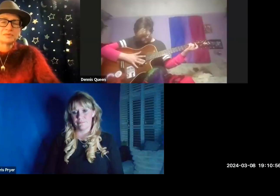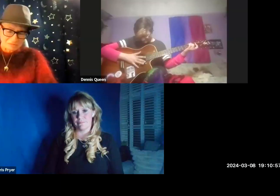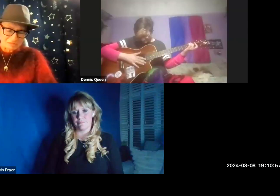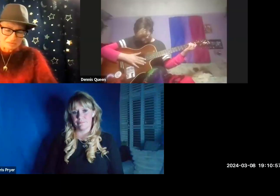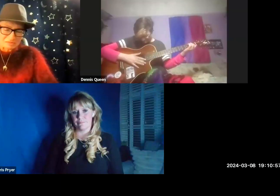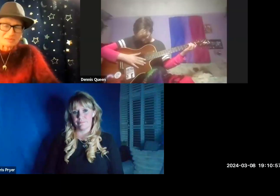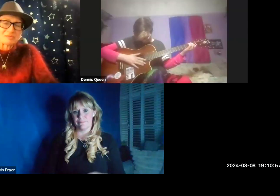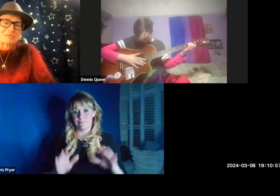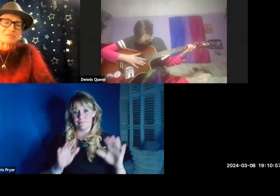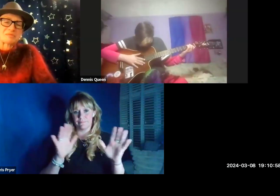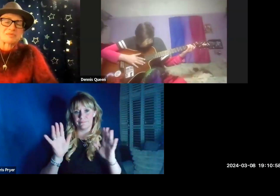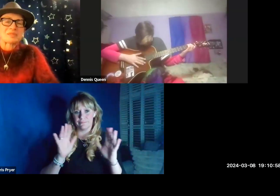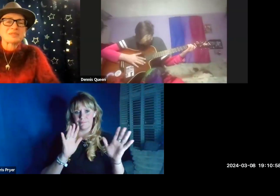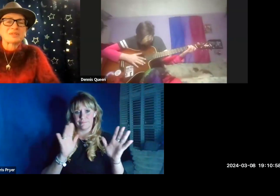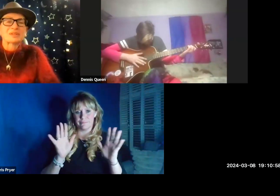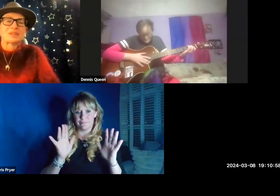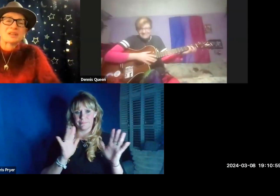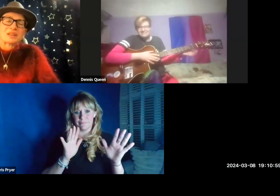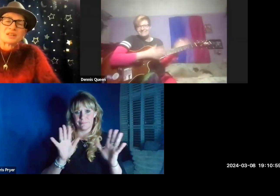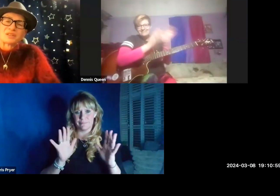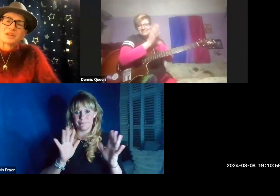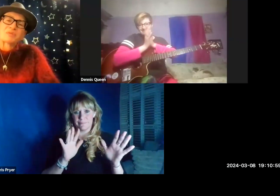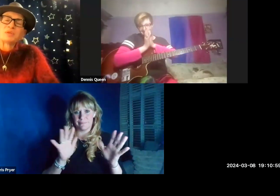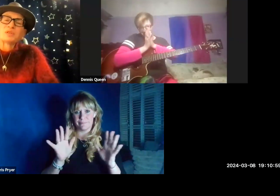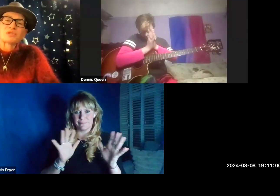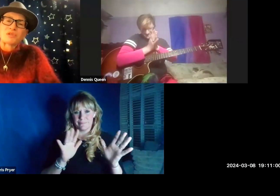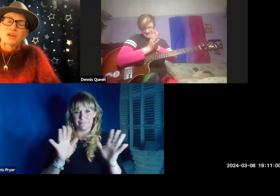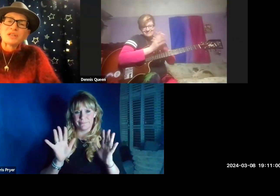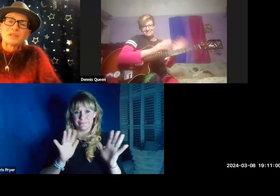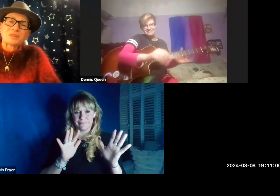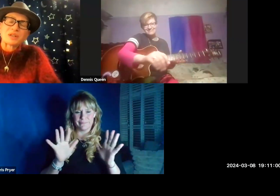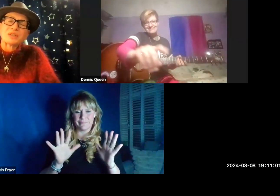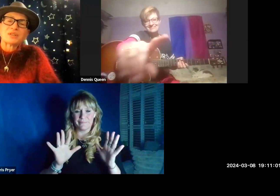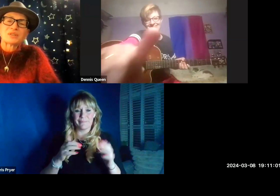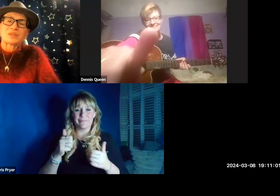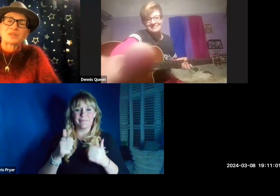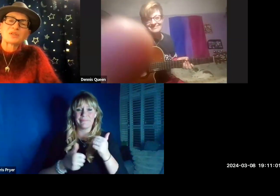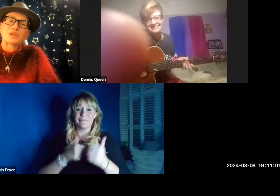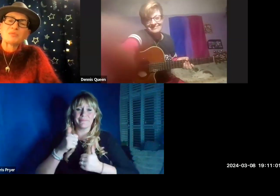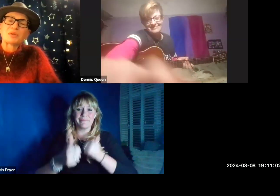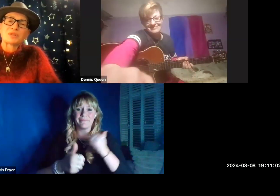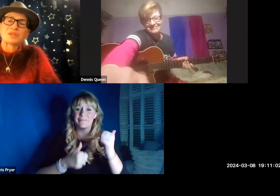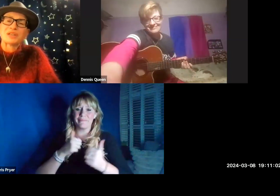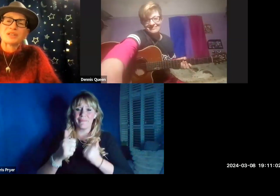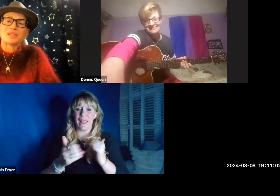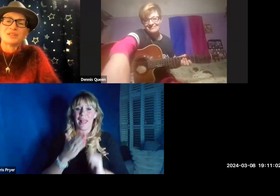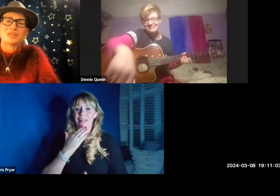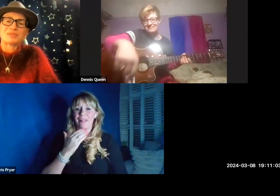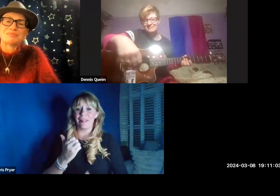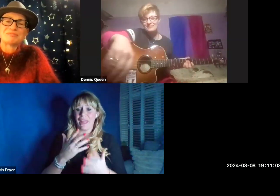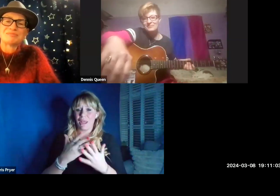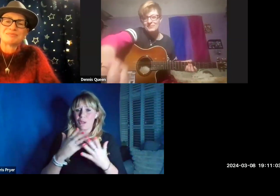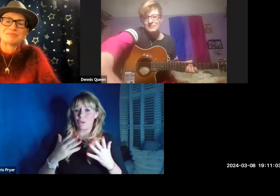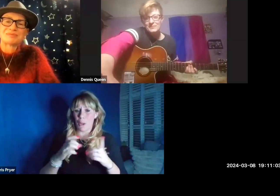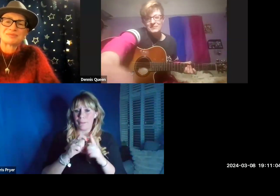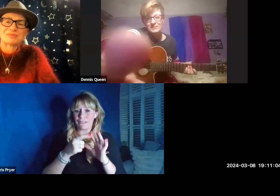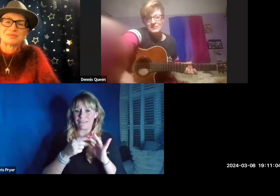That was great, thanks so much Dennis.